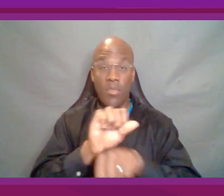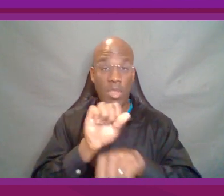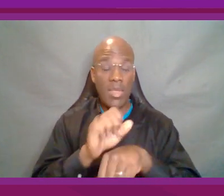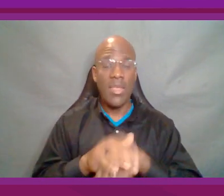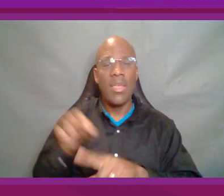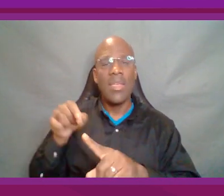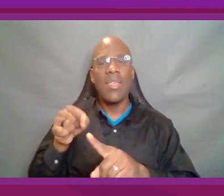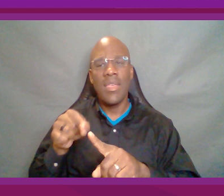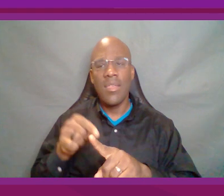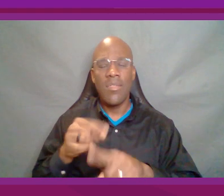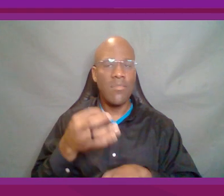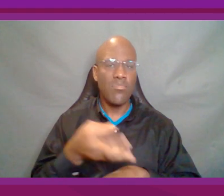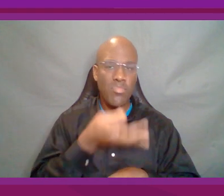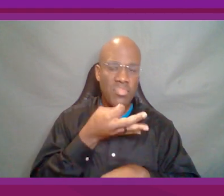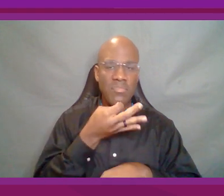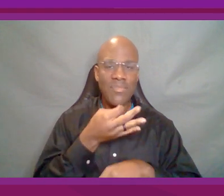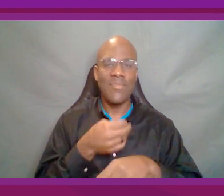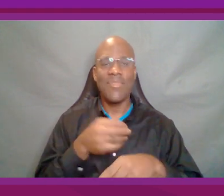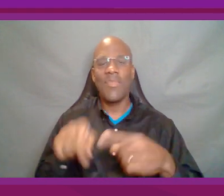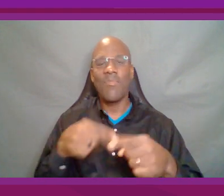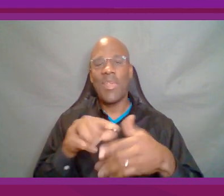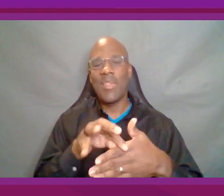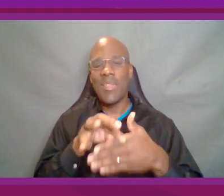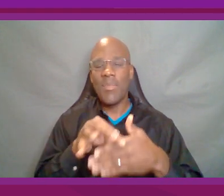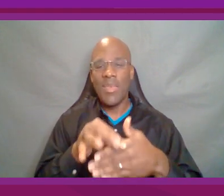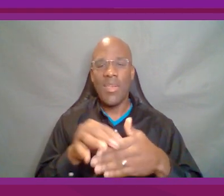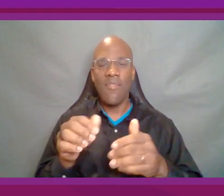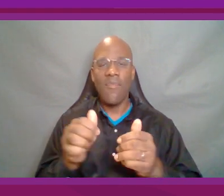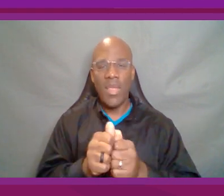is a subject matter expert on the topic of employment on a national level. Nicholas was